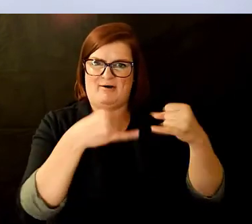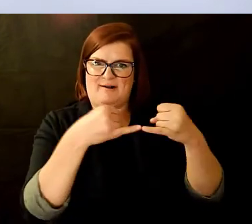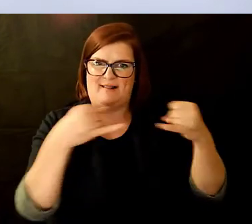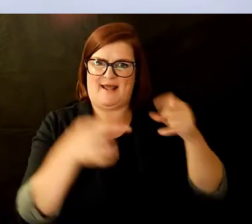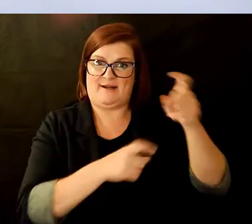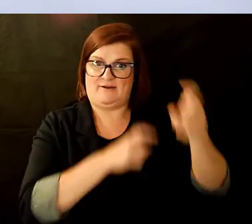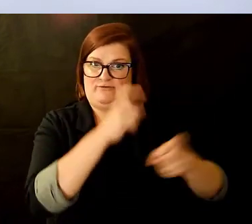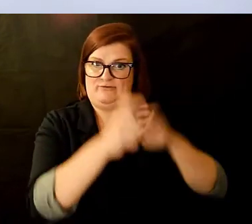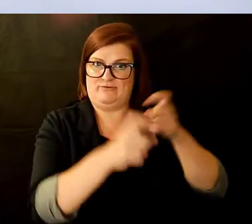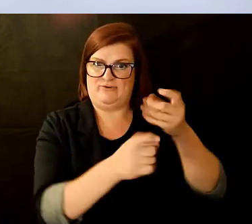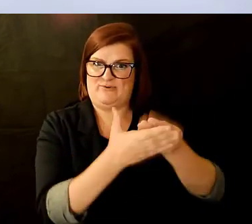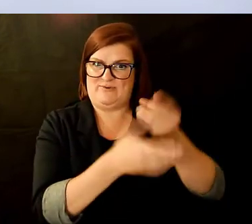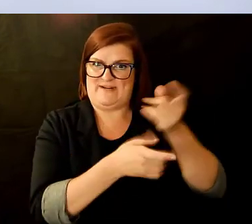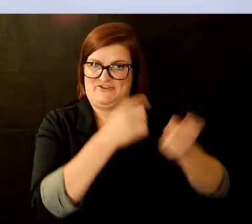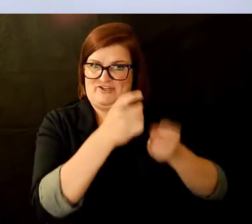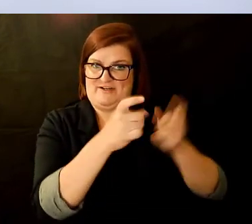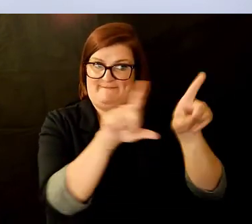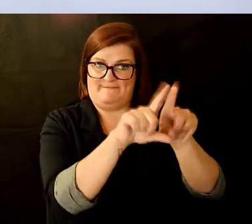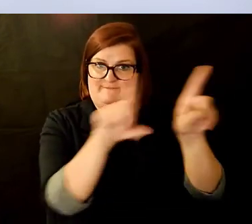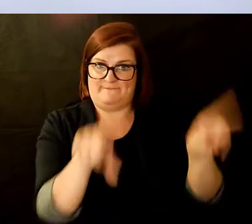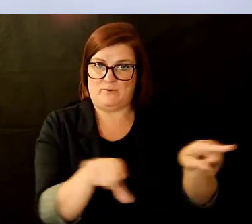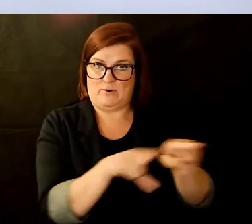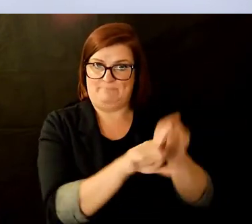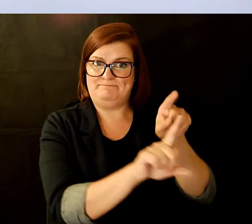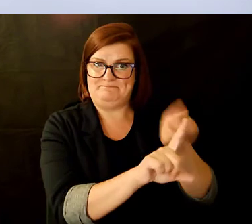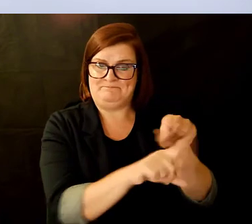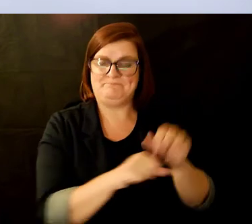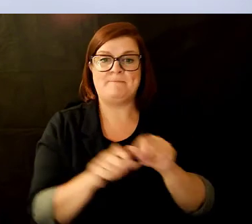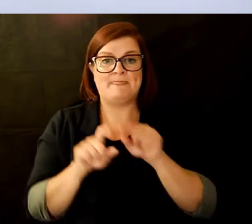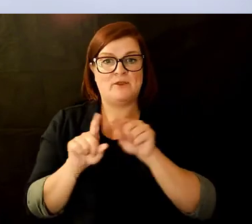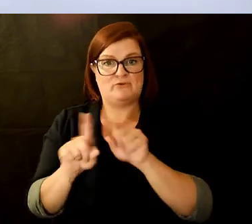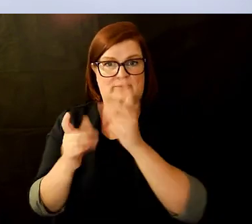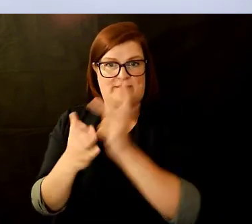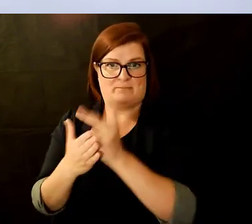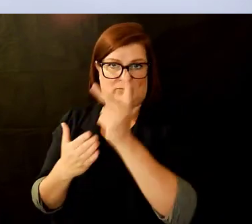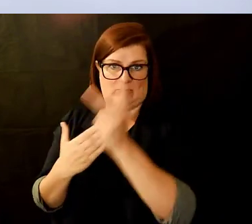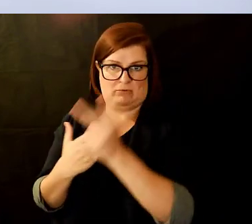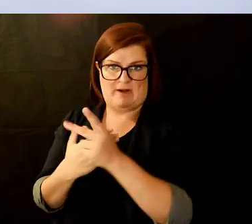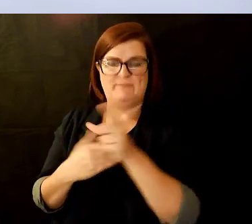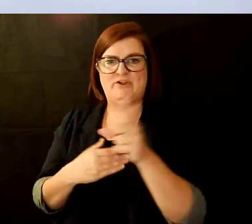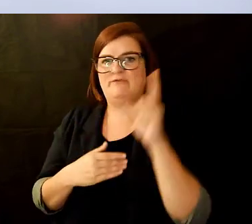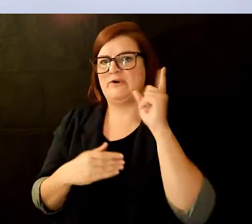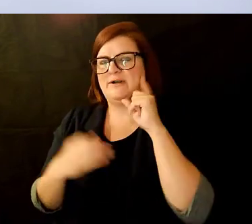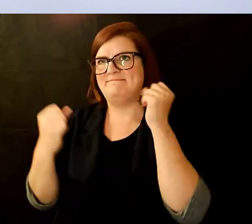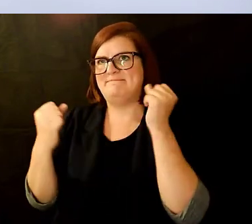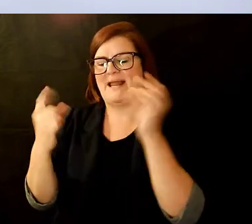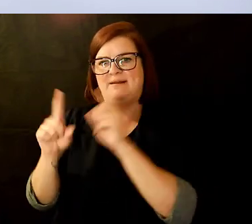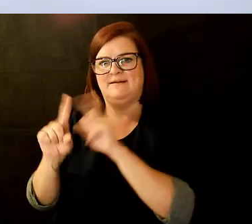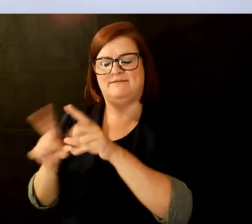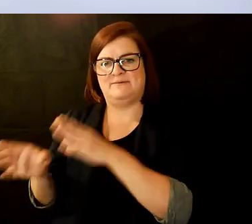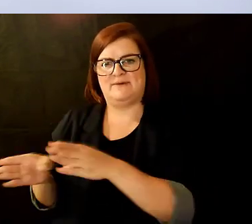During the program, you heard about a number of ways the Mental Health Center is responding